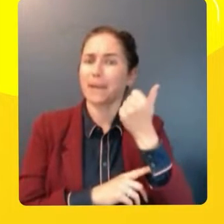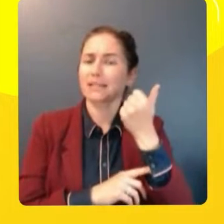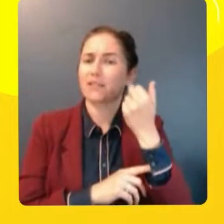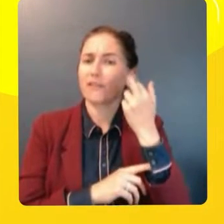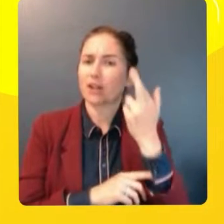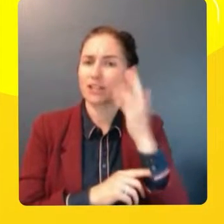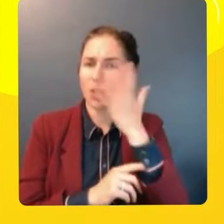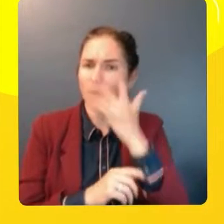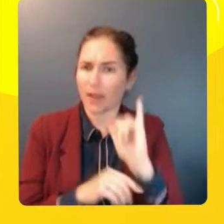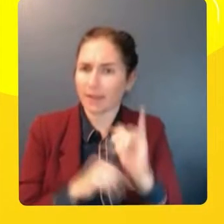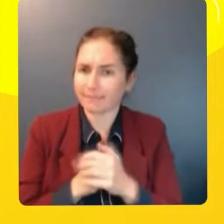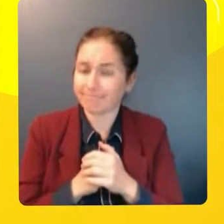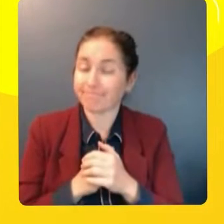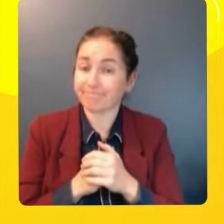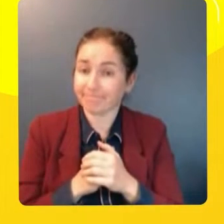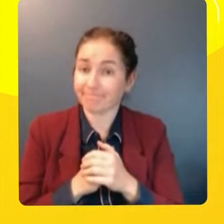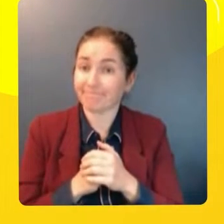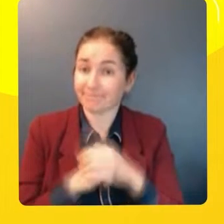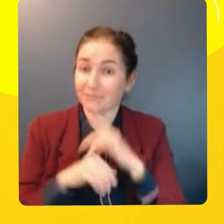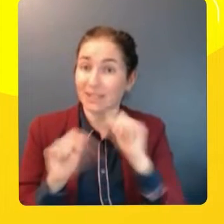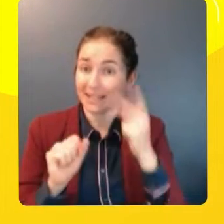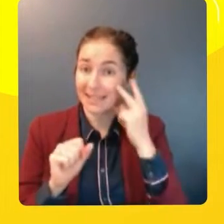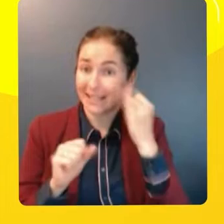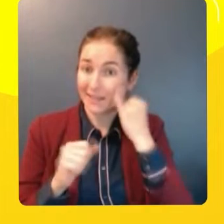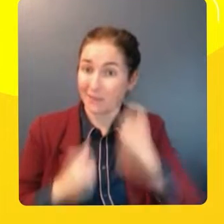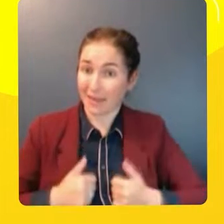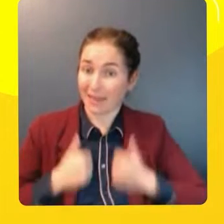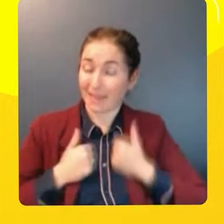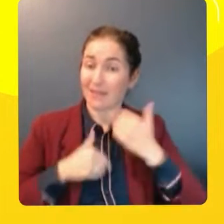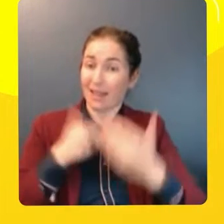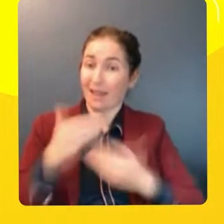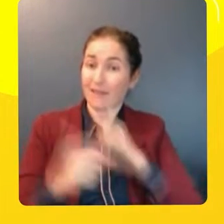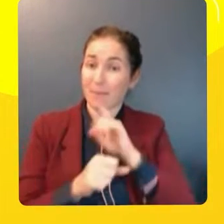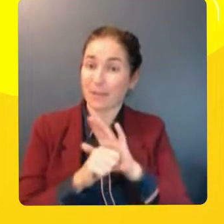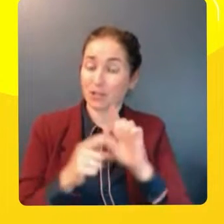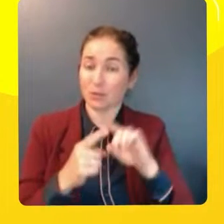You can really see if you've been living a life that has been committed to DEI if you have some work to do.